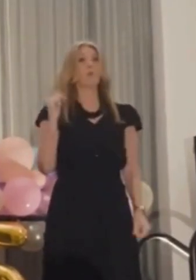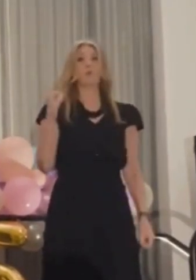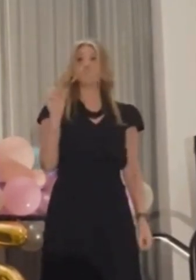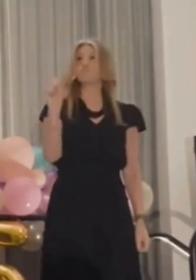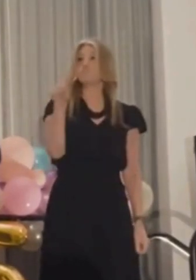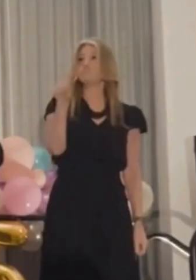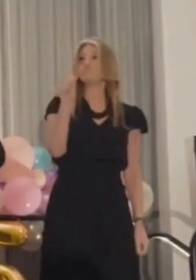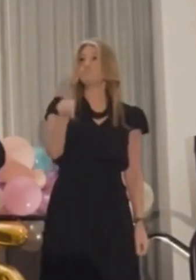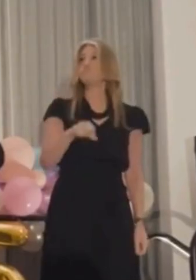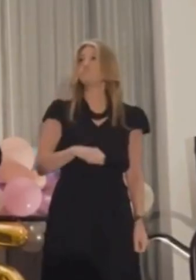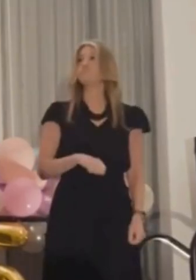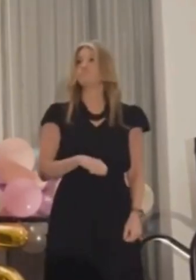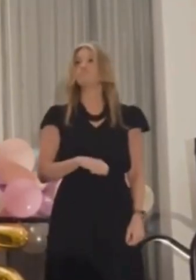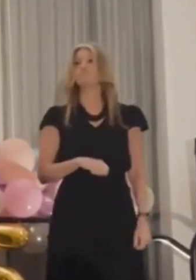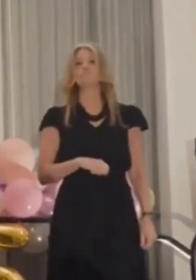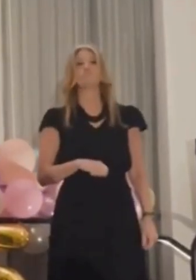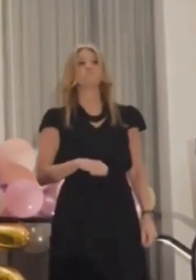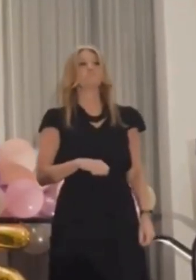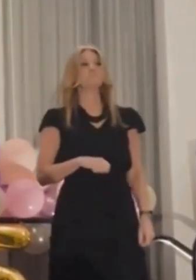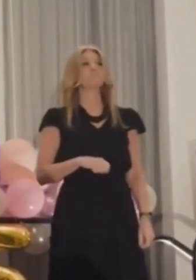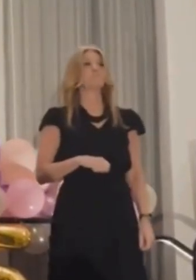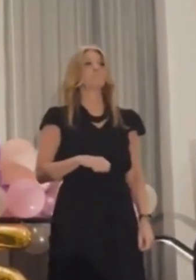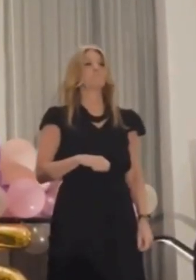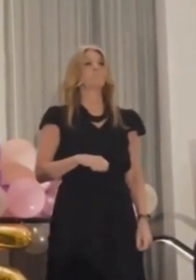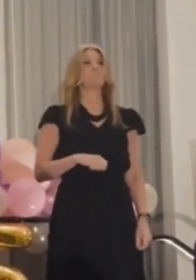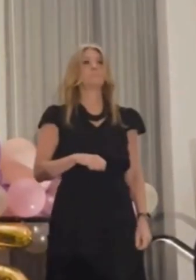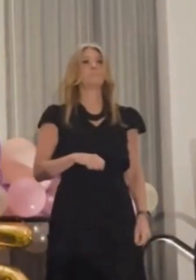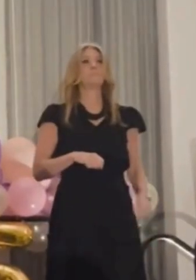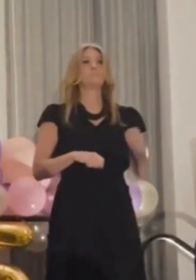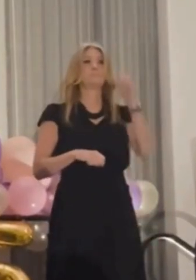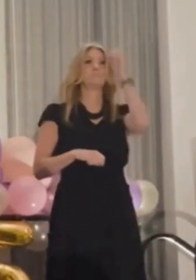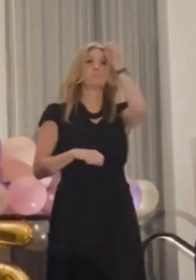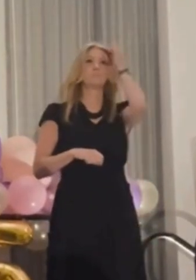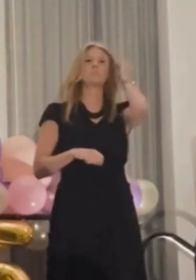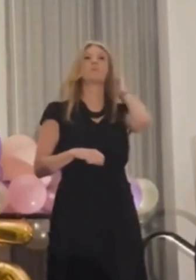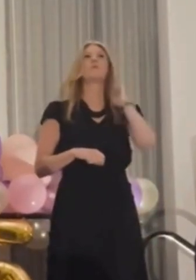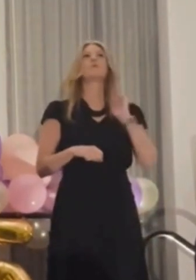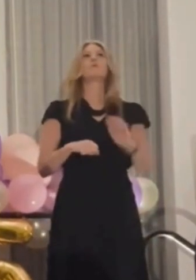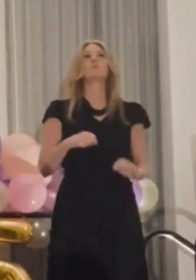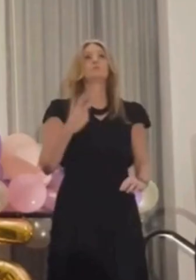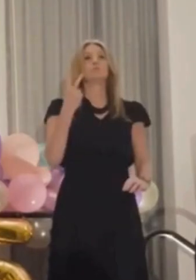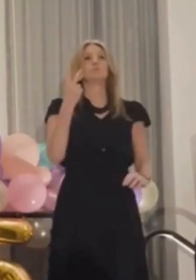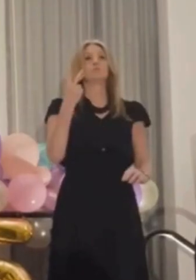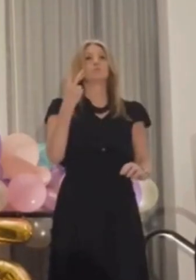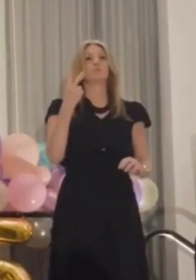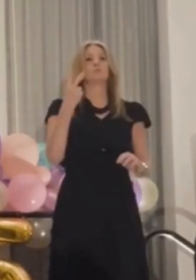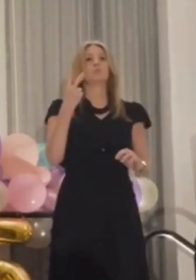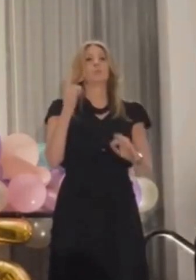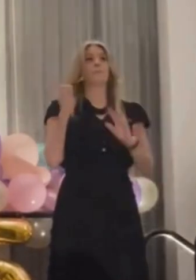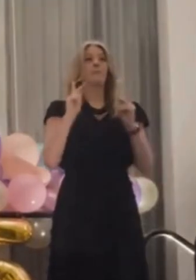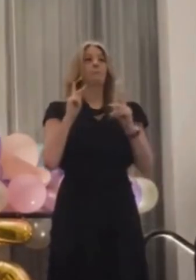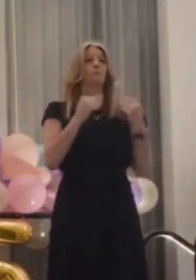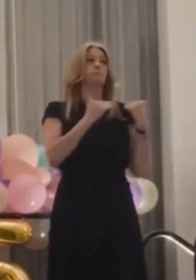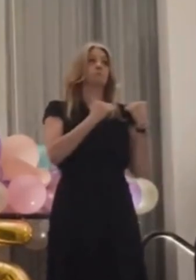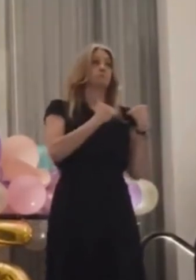Two of the real big implementers in that situation